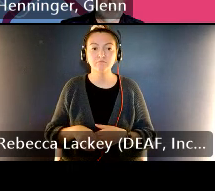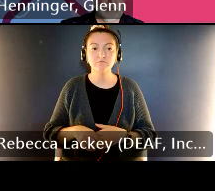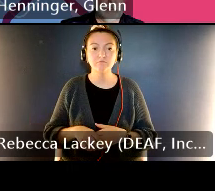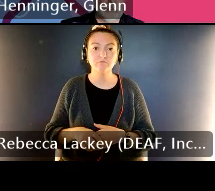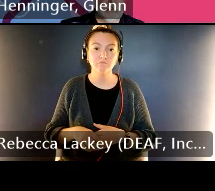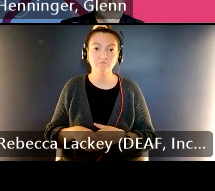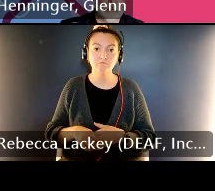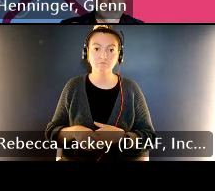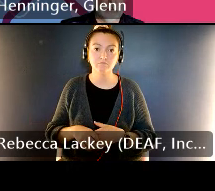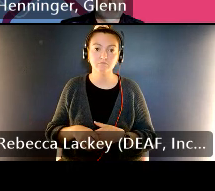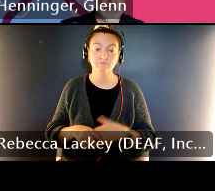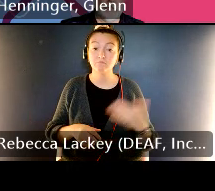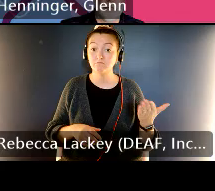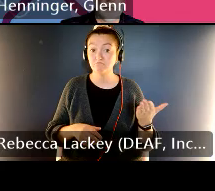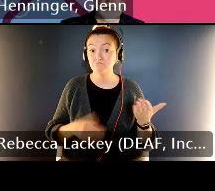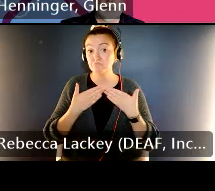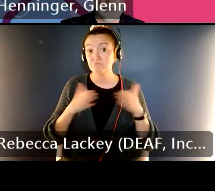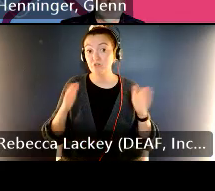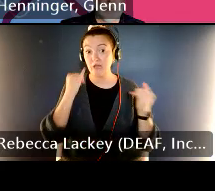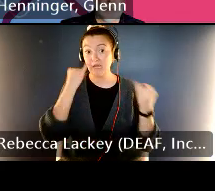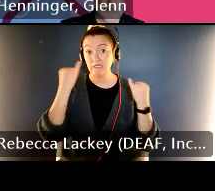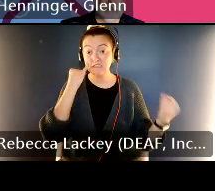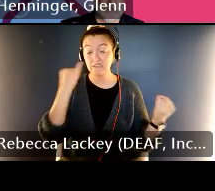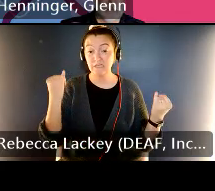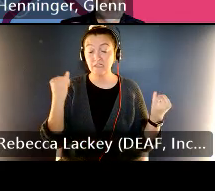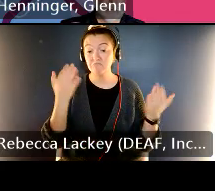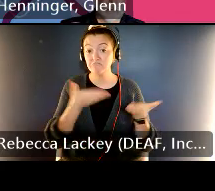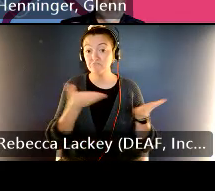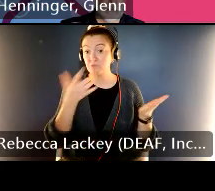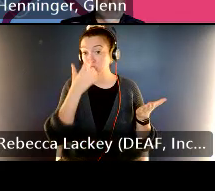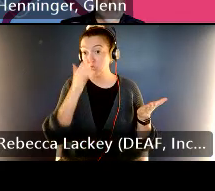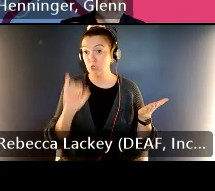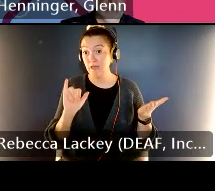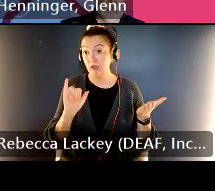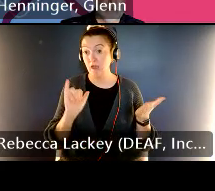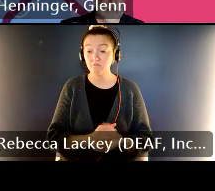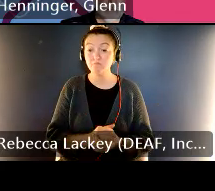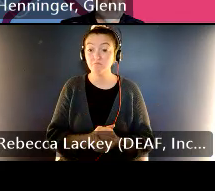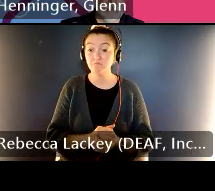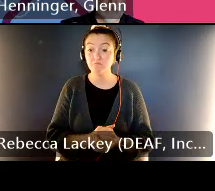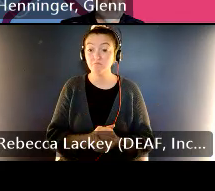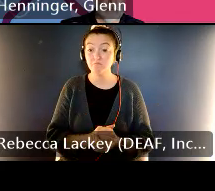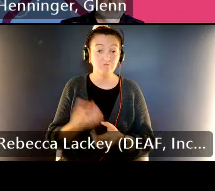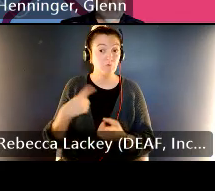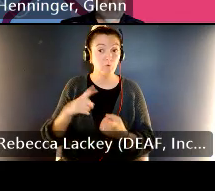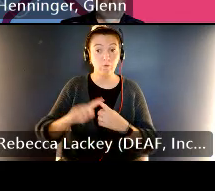And that gives you a general idea of what these are going to look like when we get them installed.